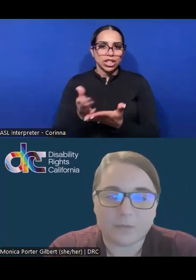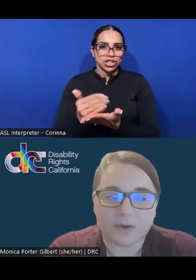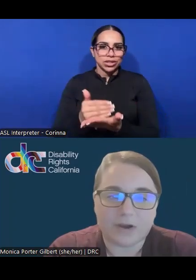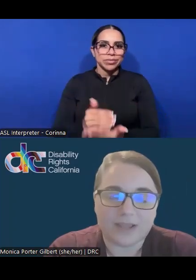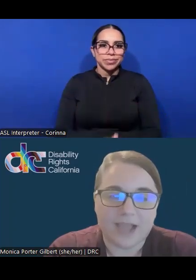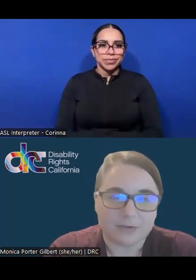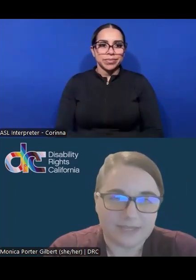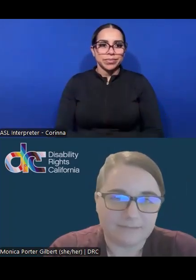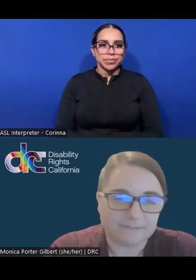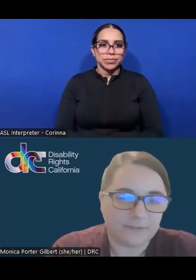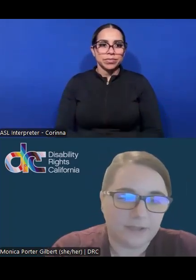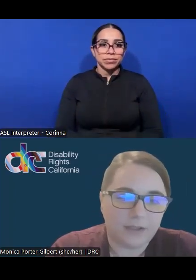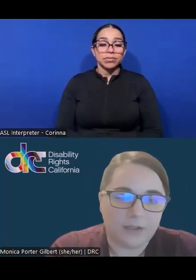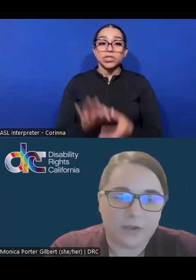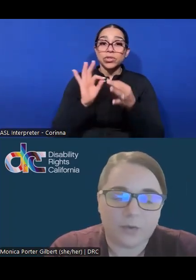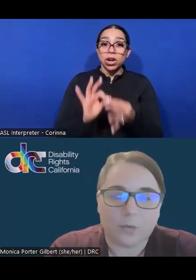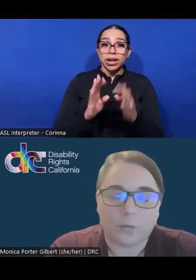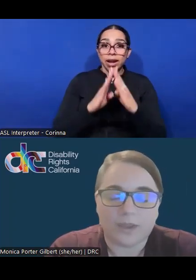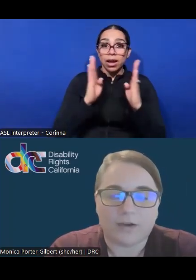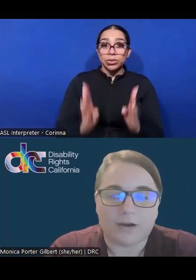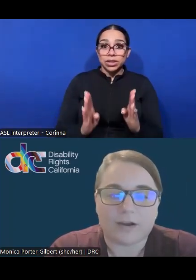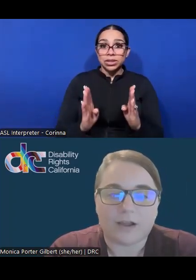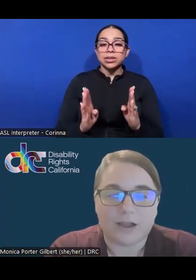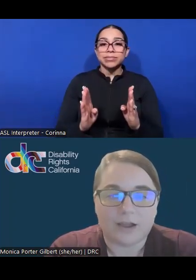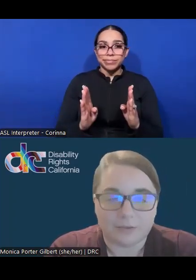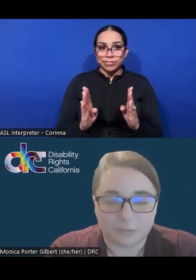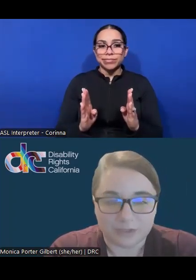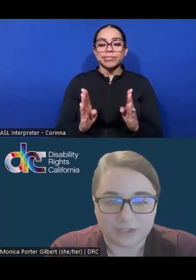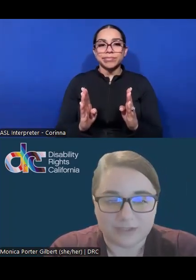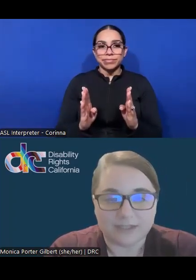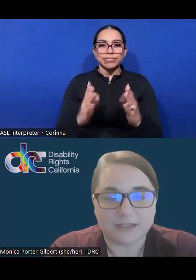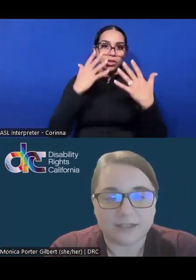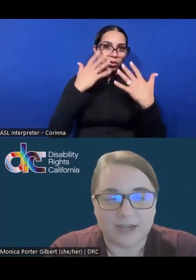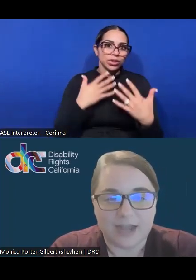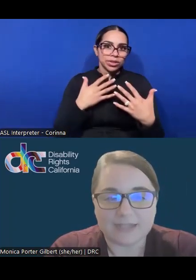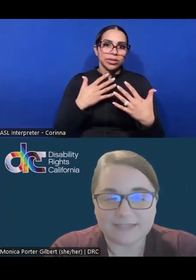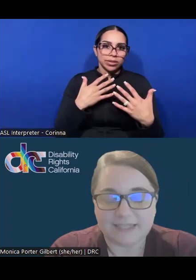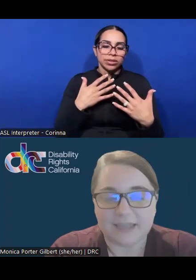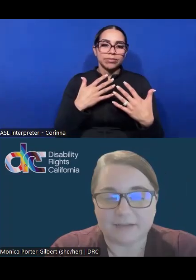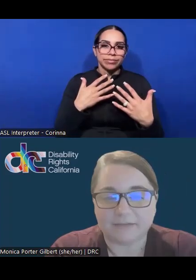Regarding housing, we are unfortunately not seeing